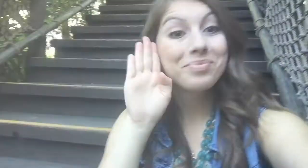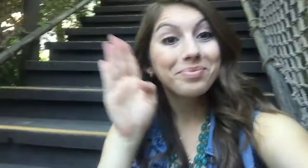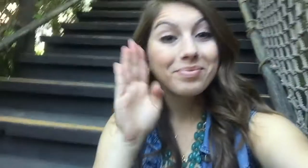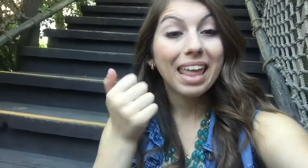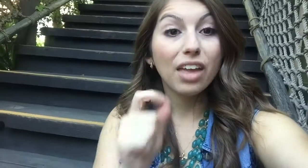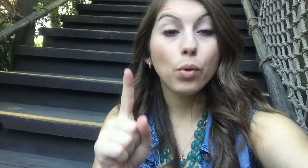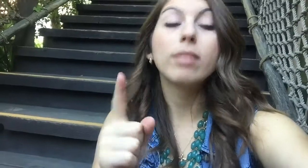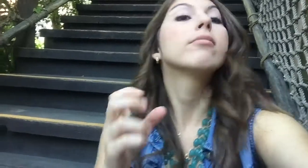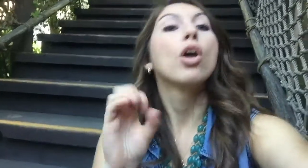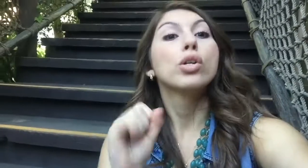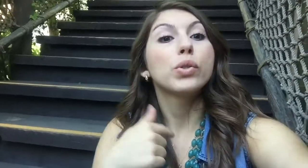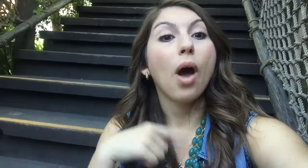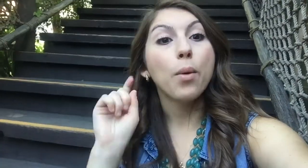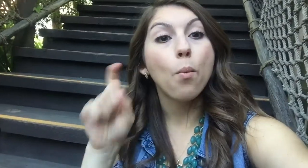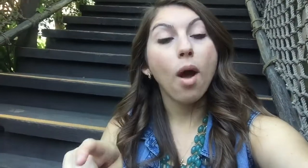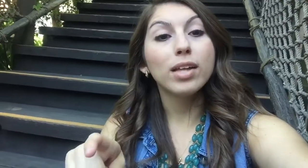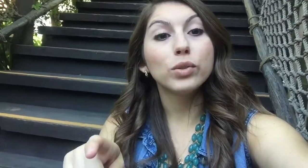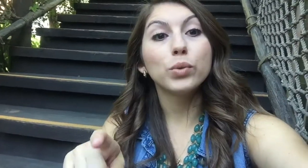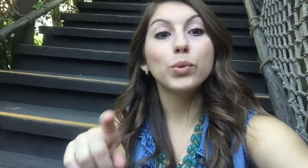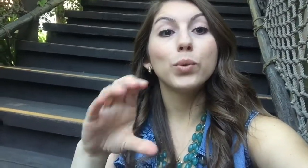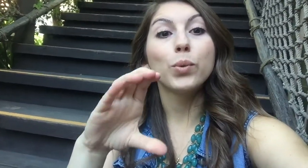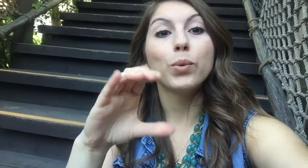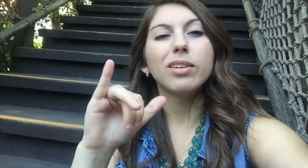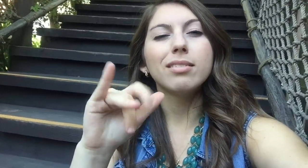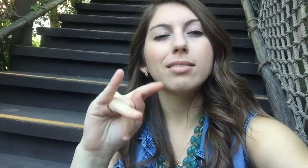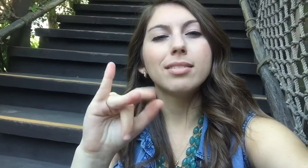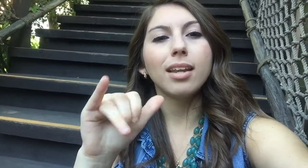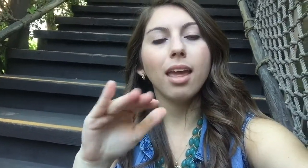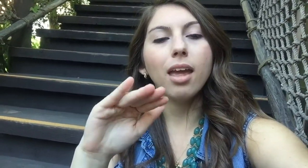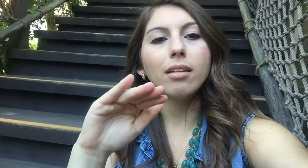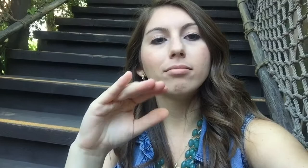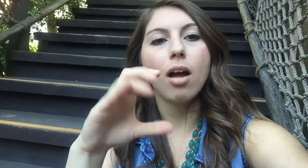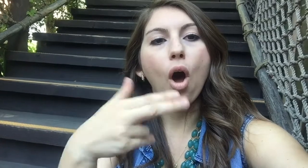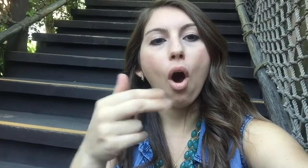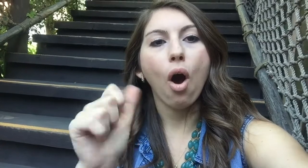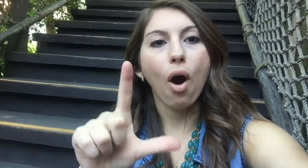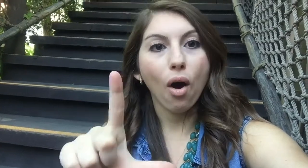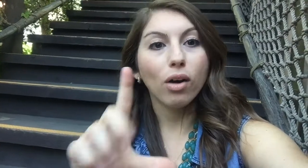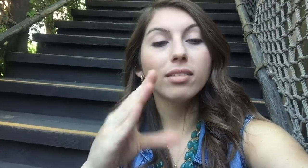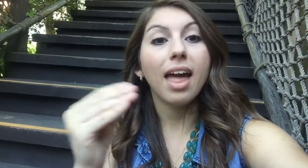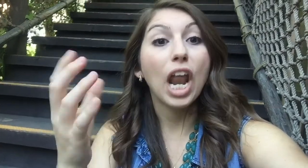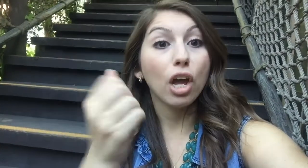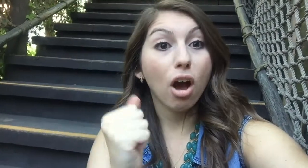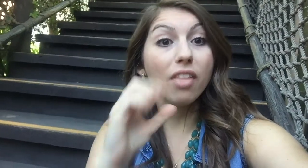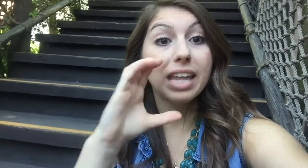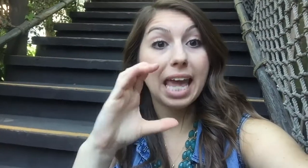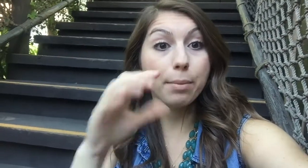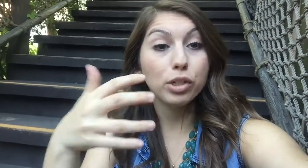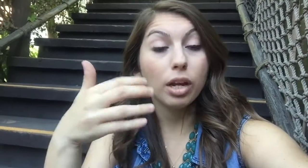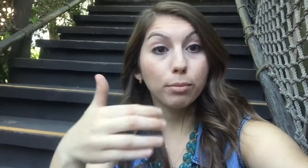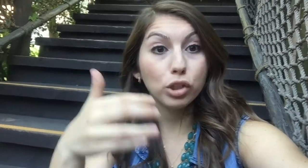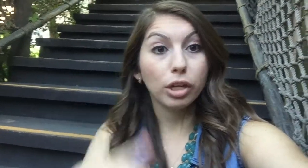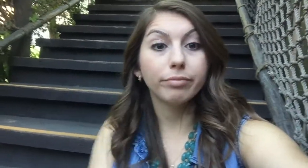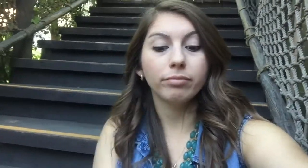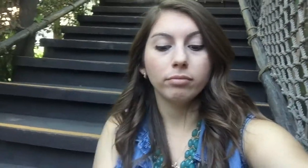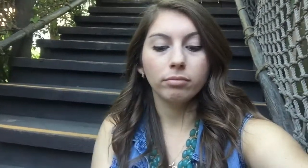Hey everyone! So, I went to City Hall and got a captioning machine.